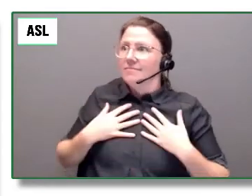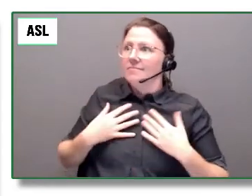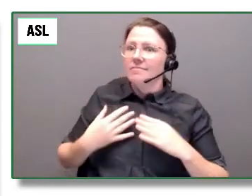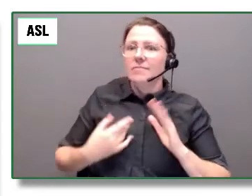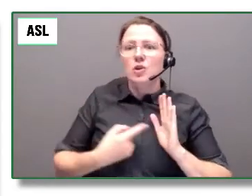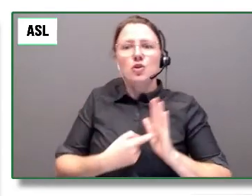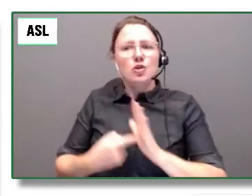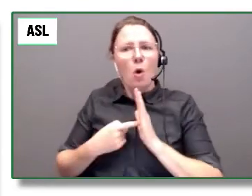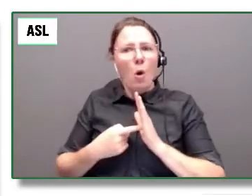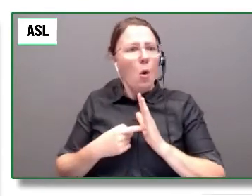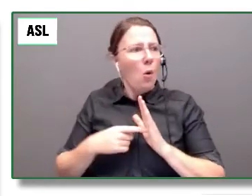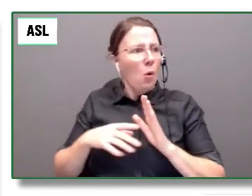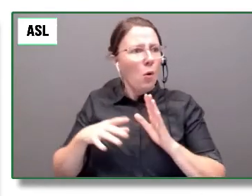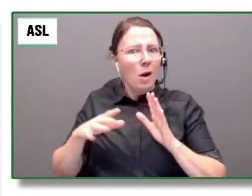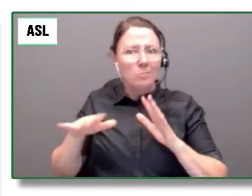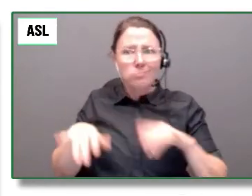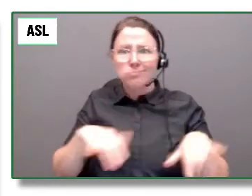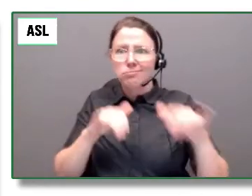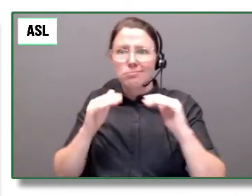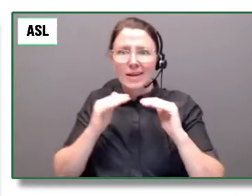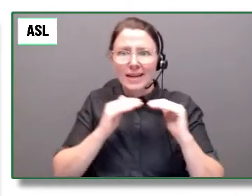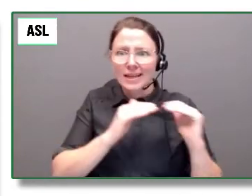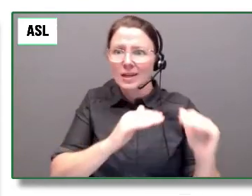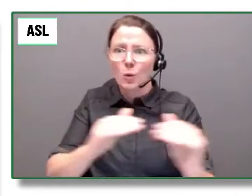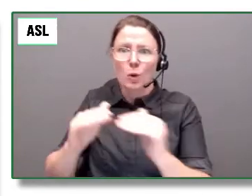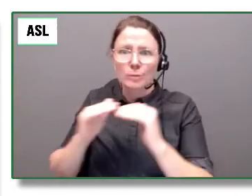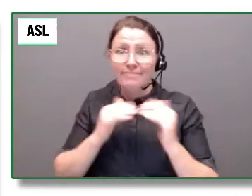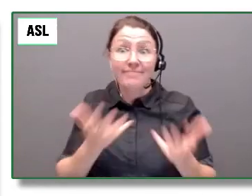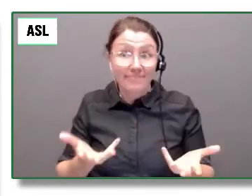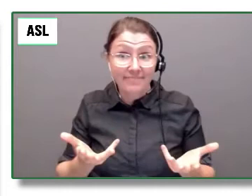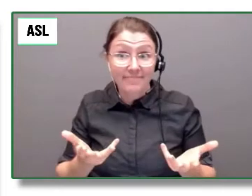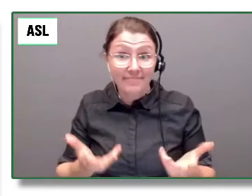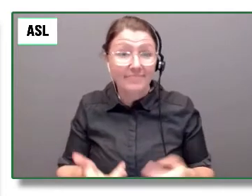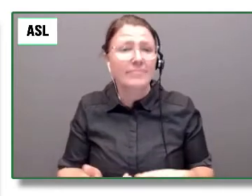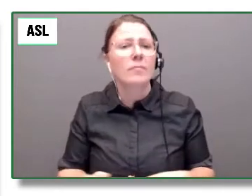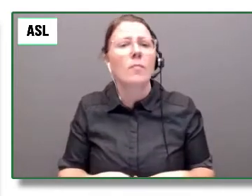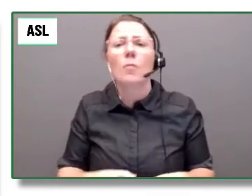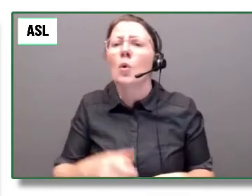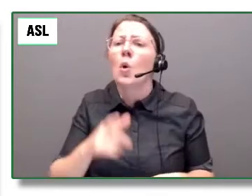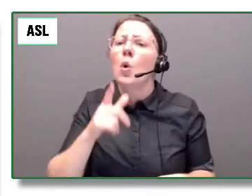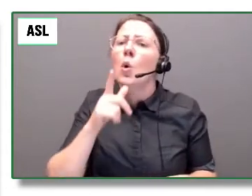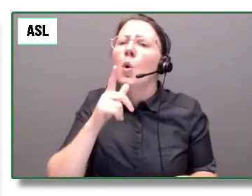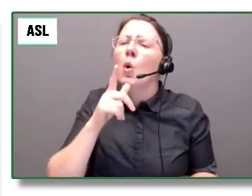Because who has access to the outdoors? Who has the privilege or the